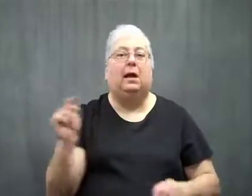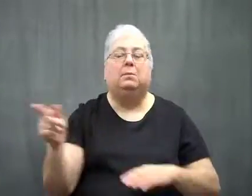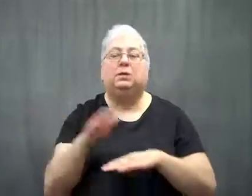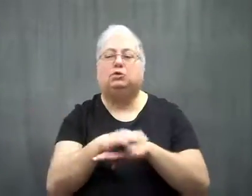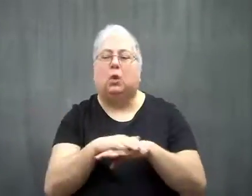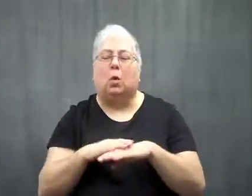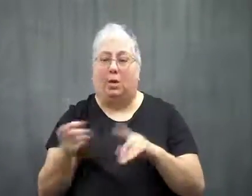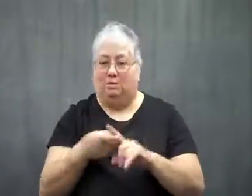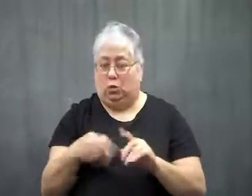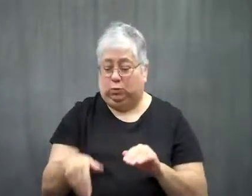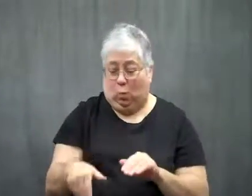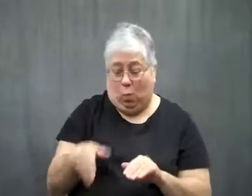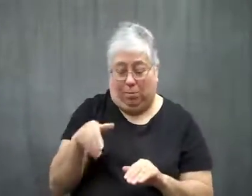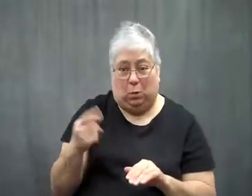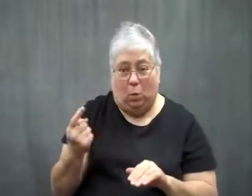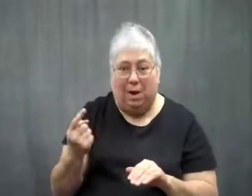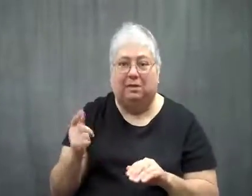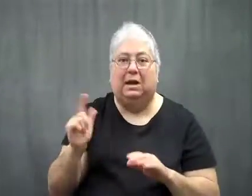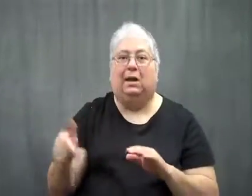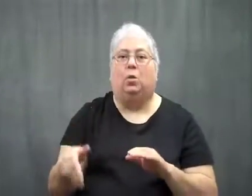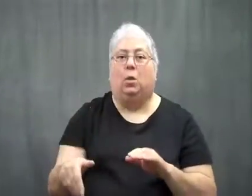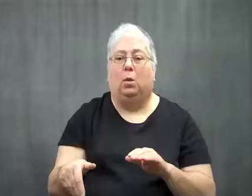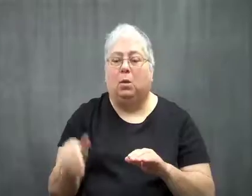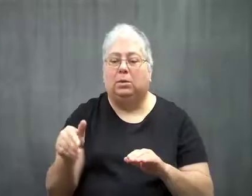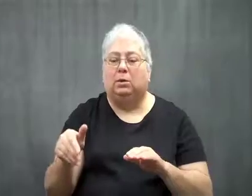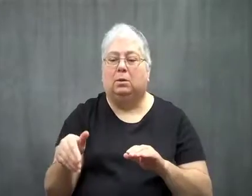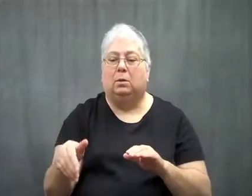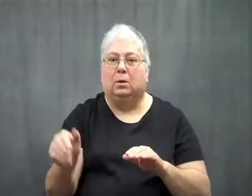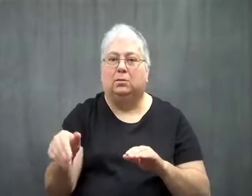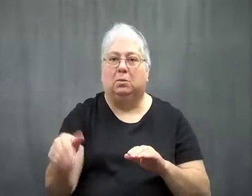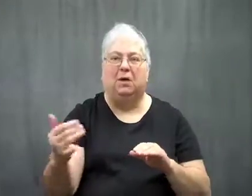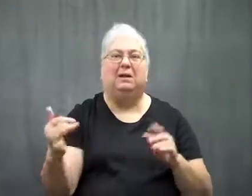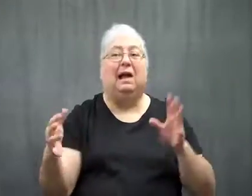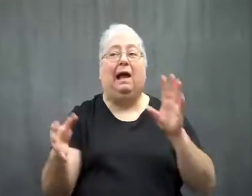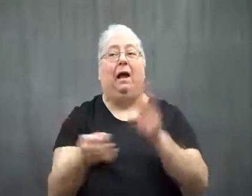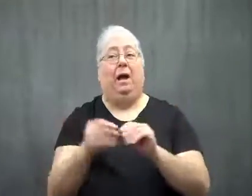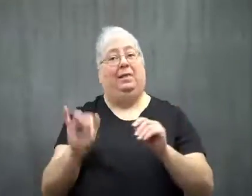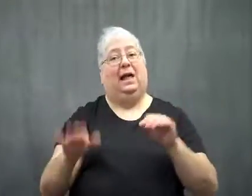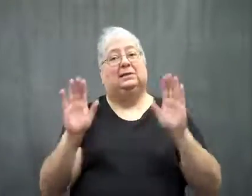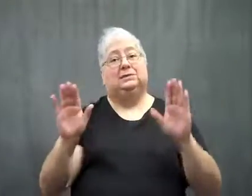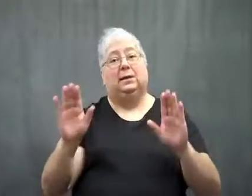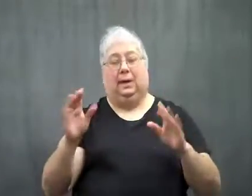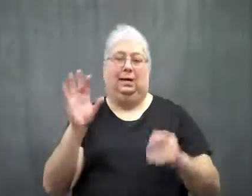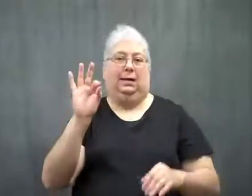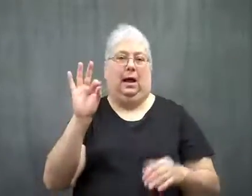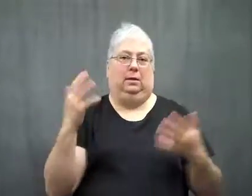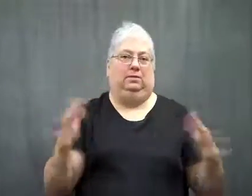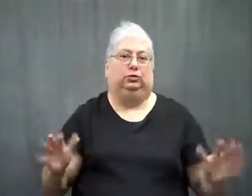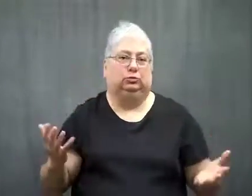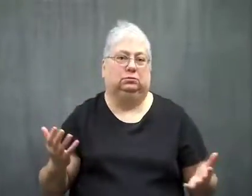They are slowly opening the gates one by one. As of Sunday, nine had been opened.